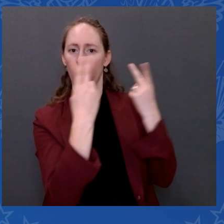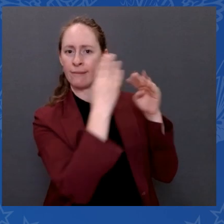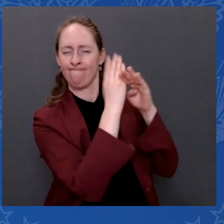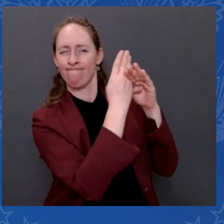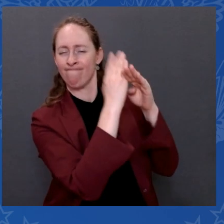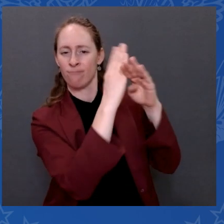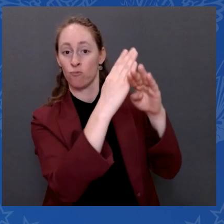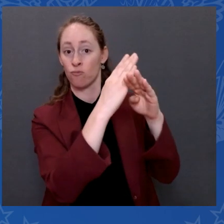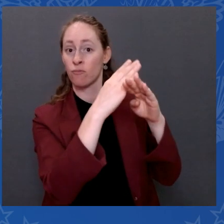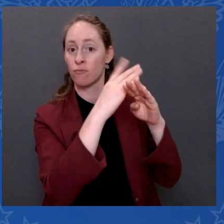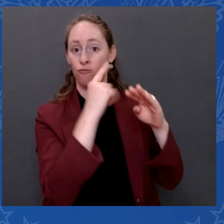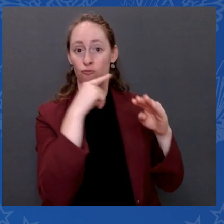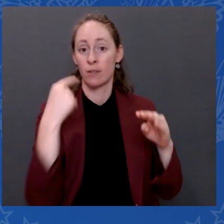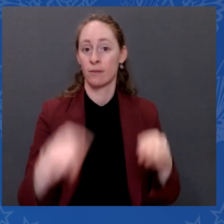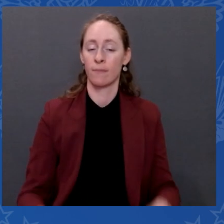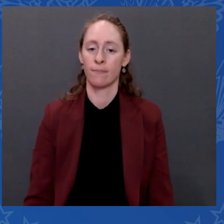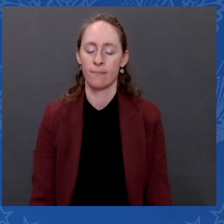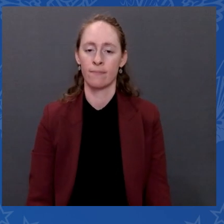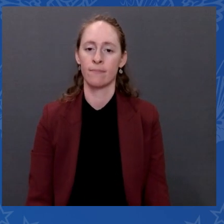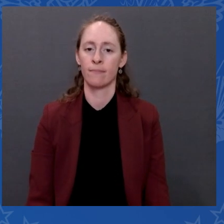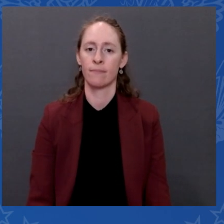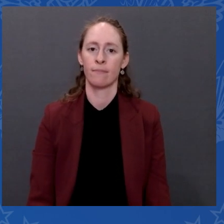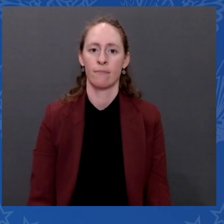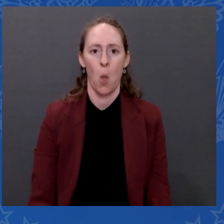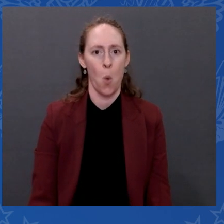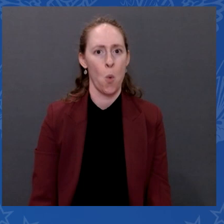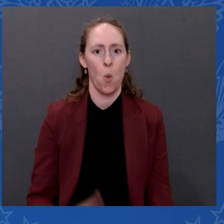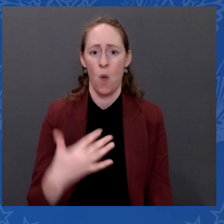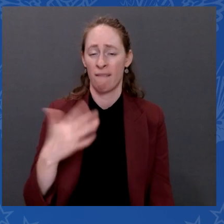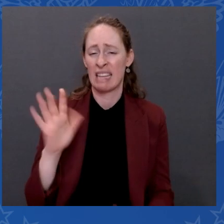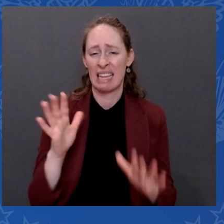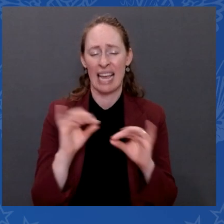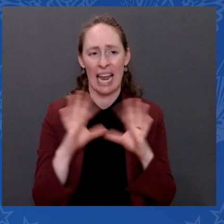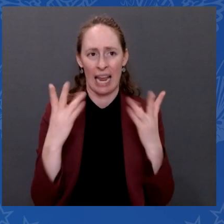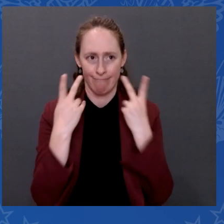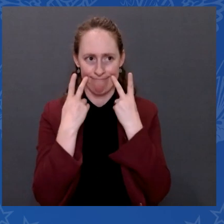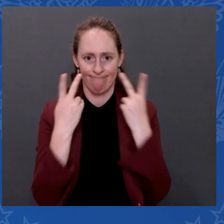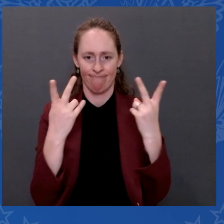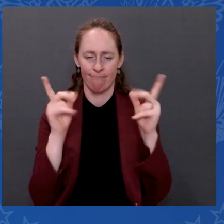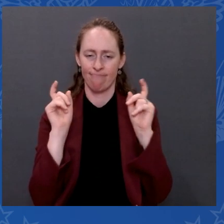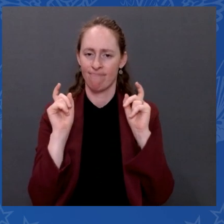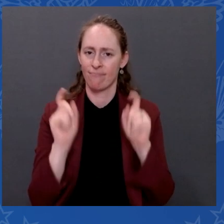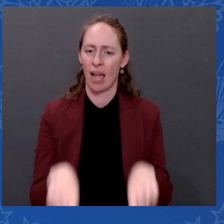crystal clear, guys; all you have to do is be there and talk to the workers -- not only for these Javelin missiles,